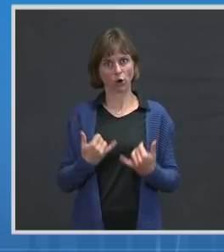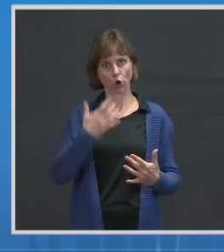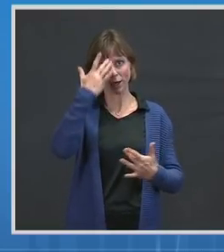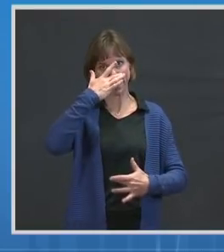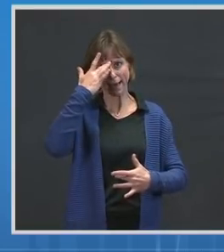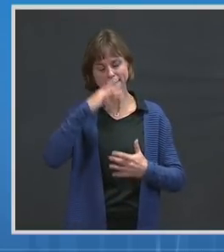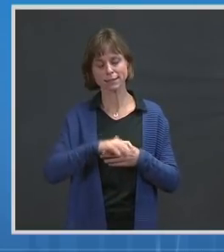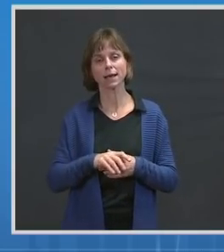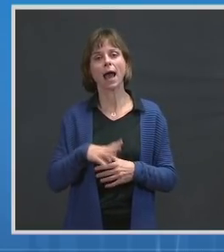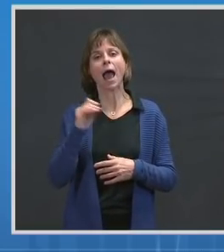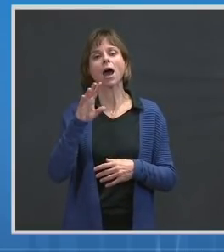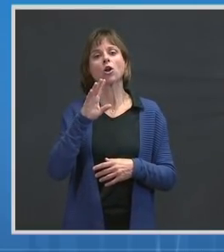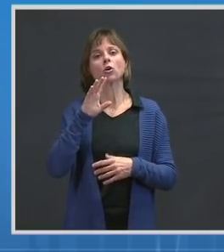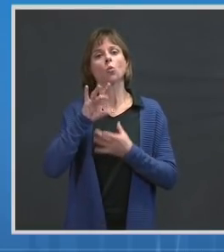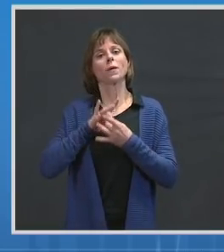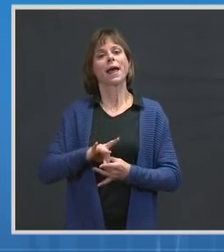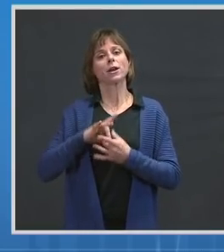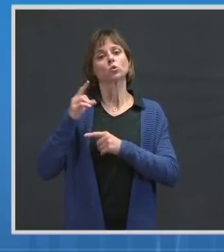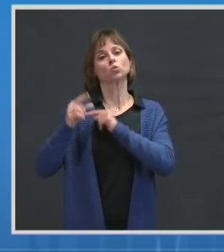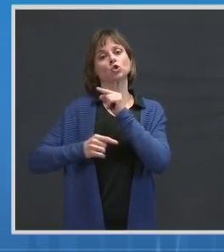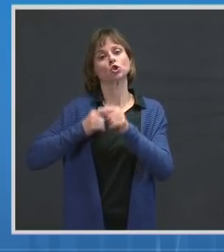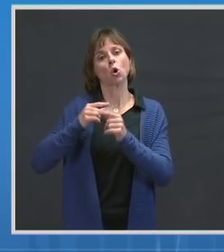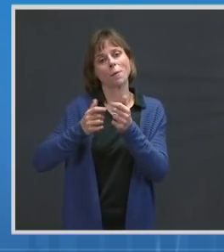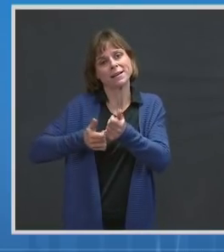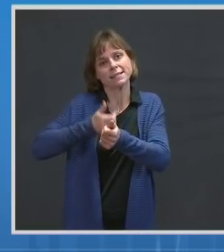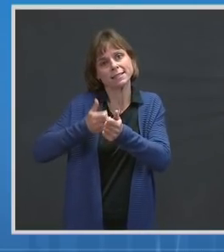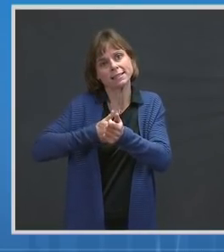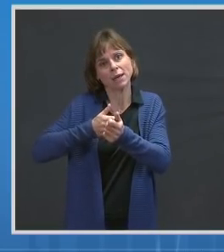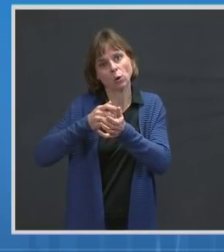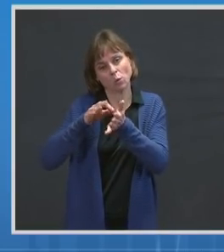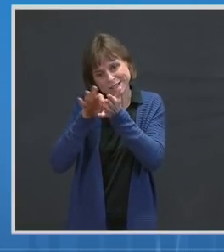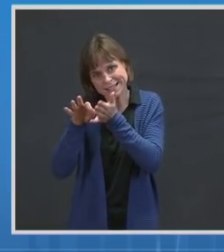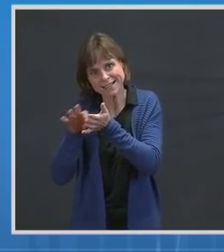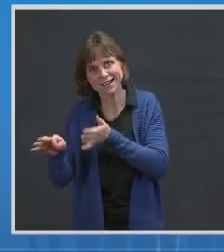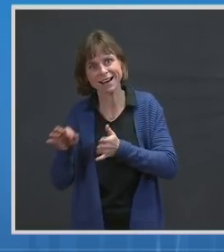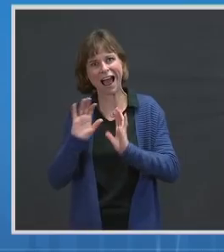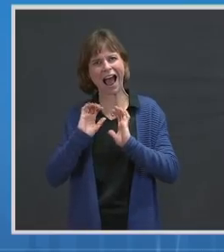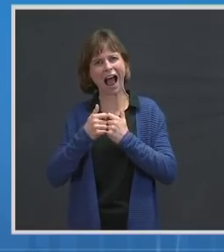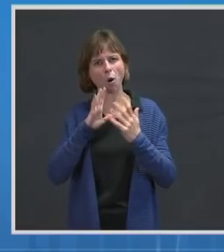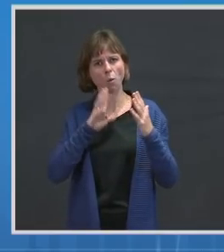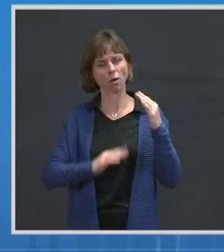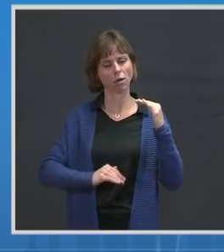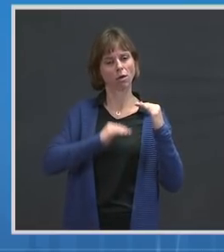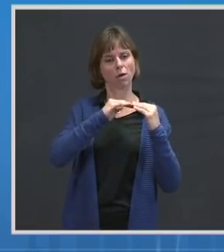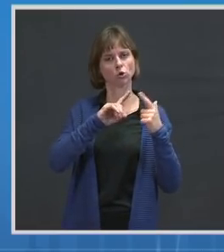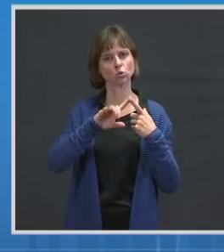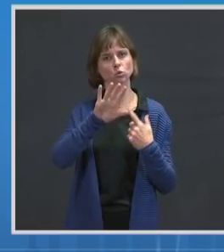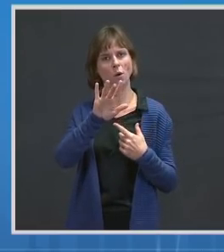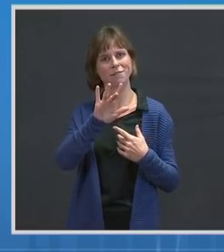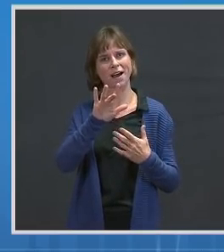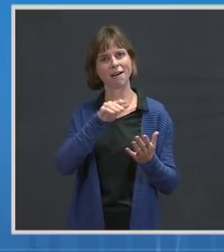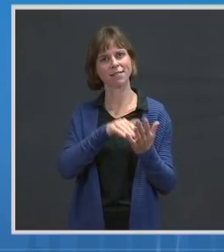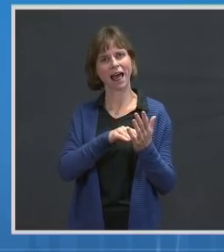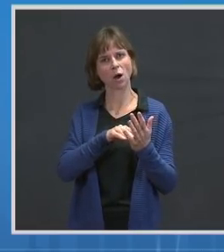Second, on the genomic sequencing: How long will it take to get to that 25,000 sequencing per week? You know, is that something that you can turn on